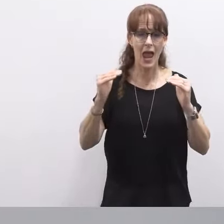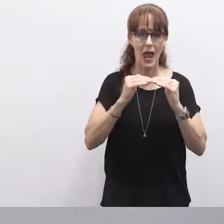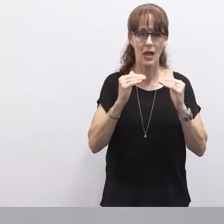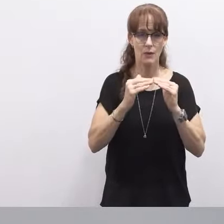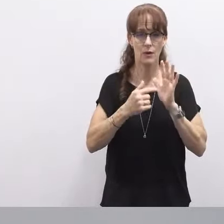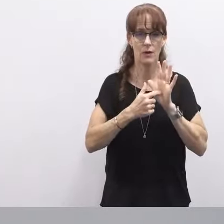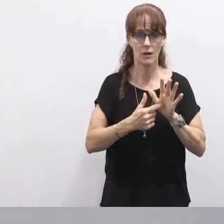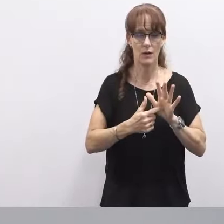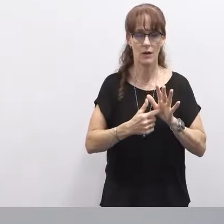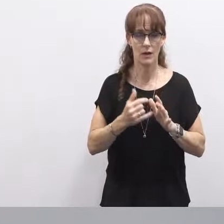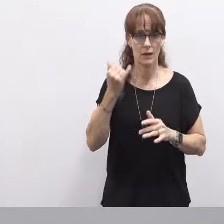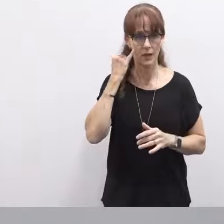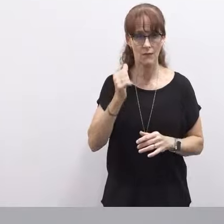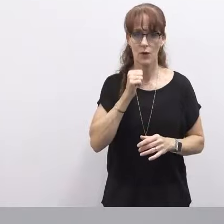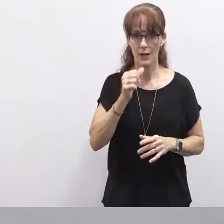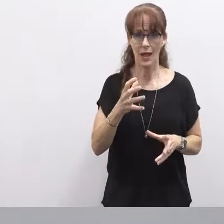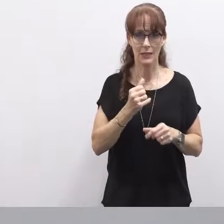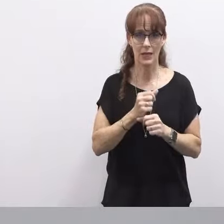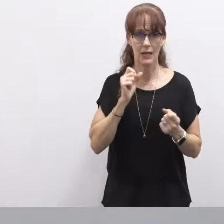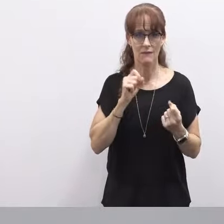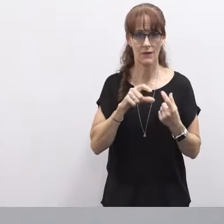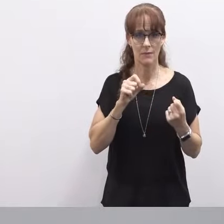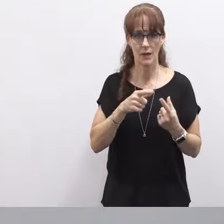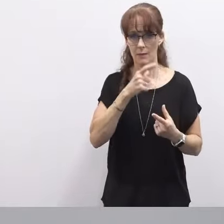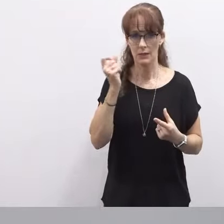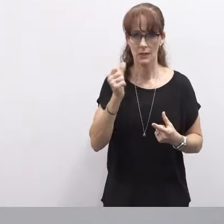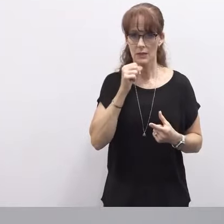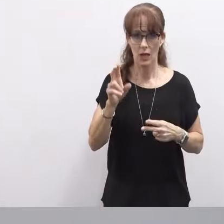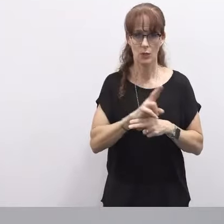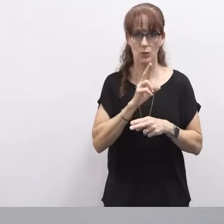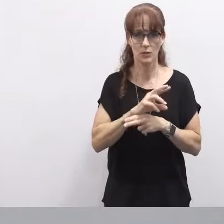And if we're not getting feedback, whether it's because they're not using the website